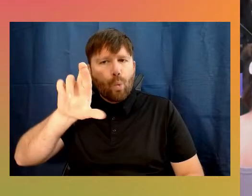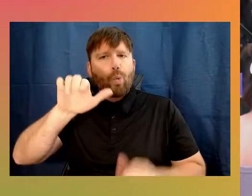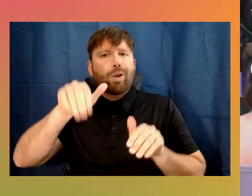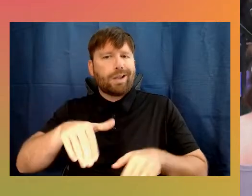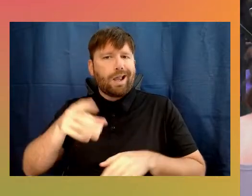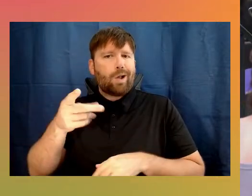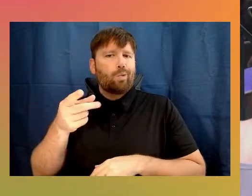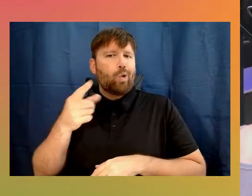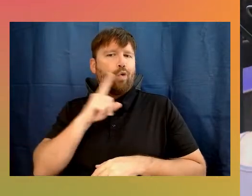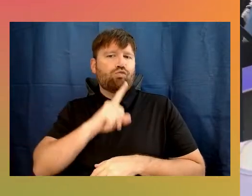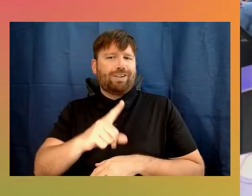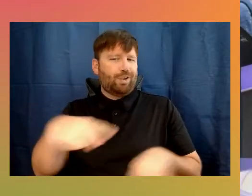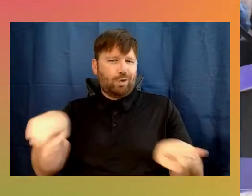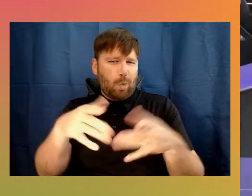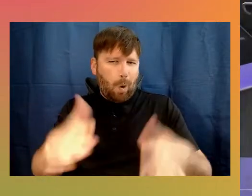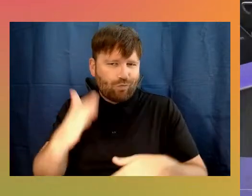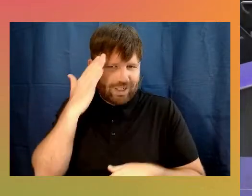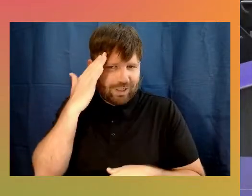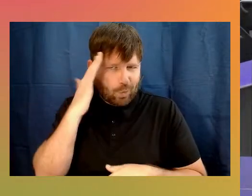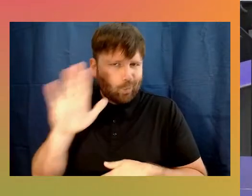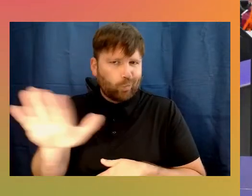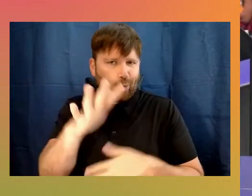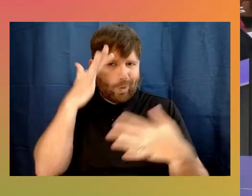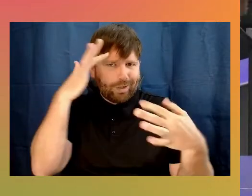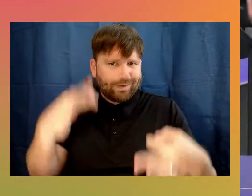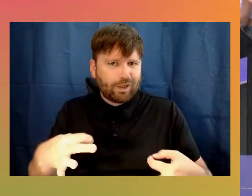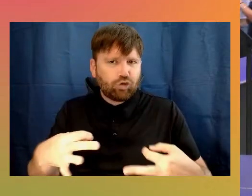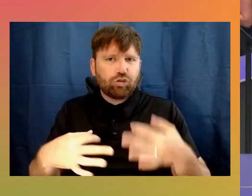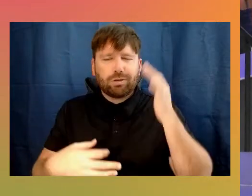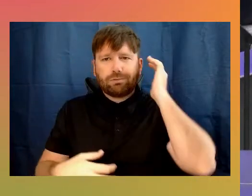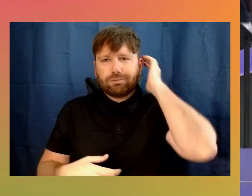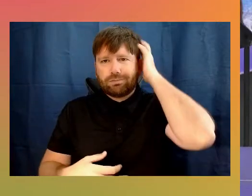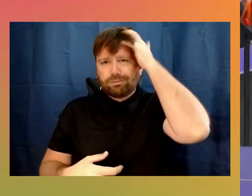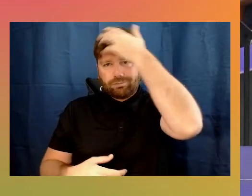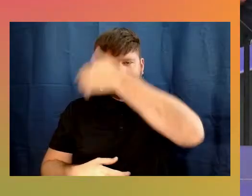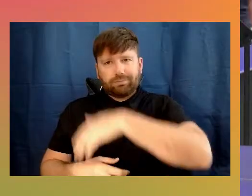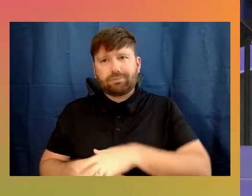EXHALE, FOLD AND VINYASA, OR STRAIGHT TO DOWN DOG.